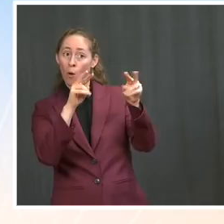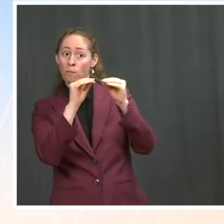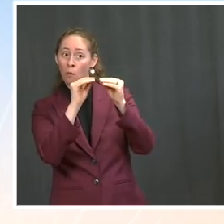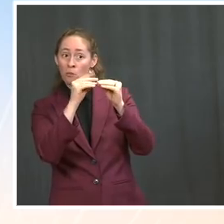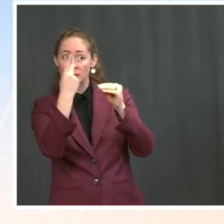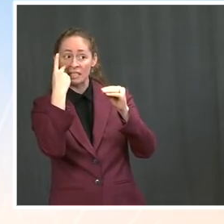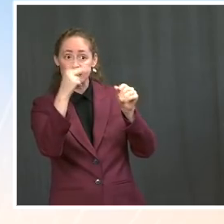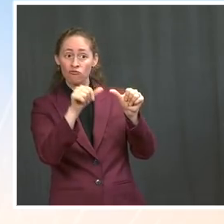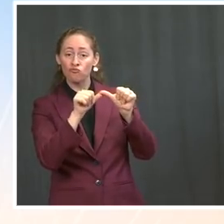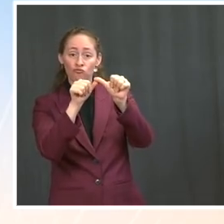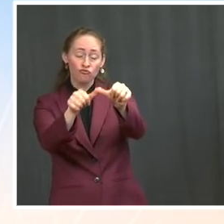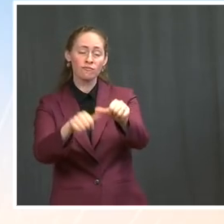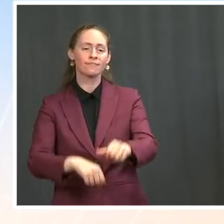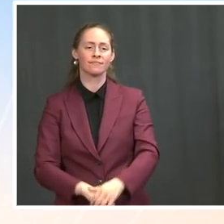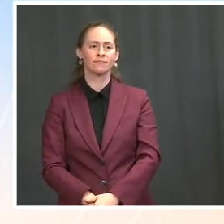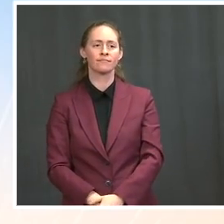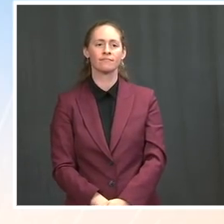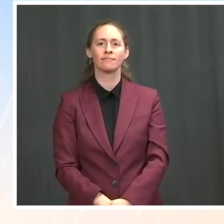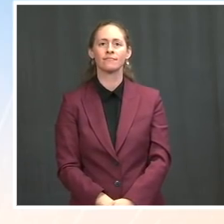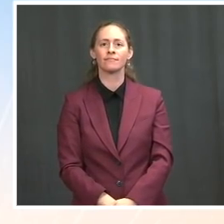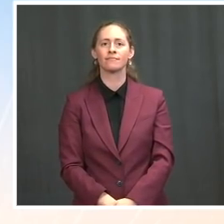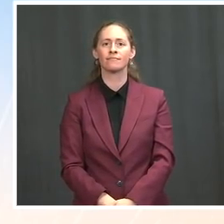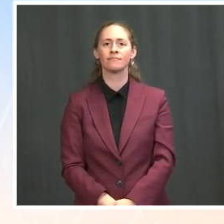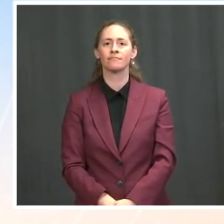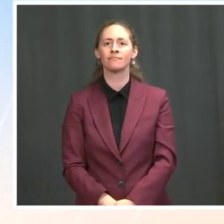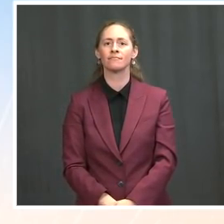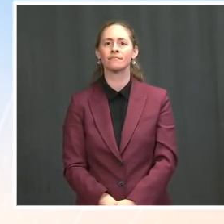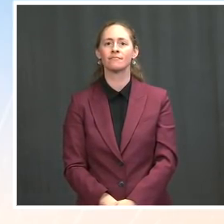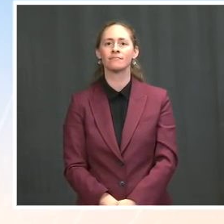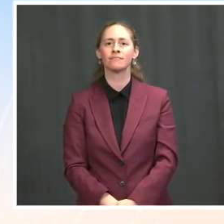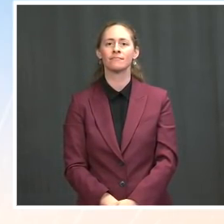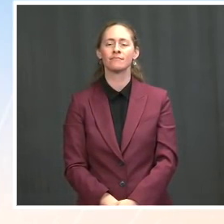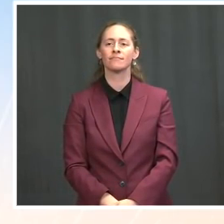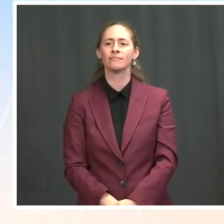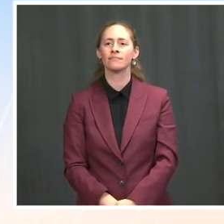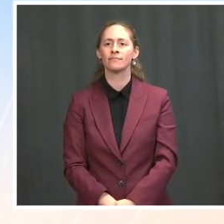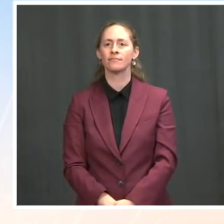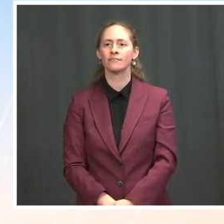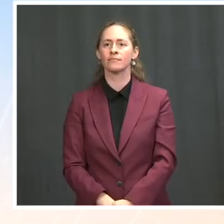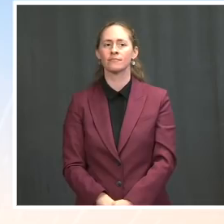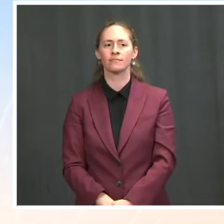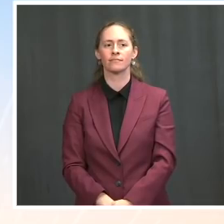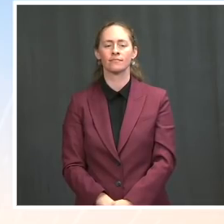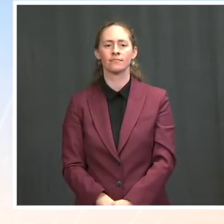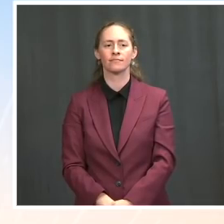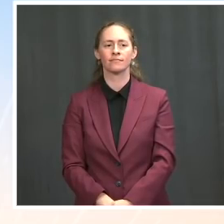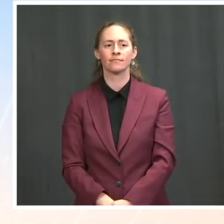if you don't mind? Ms. Psaki: Yeah. Go ahead. The Press: Thanks so much. So, even if you manage to reach a nuclear deal